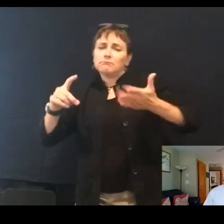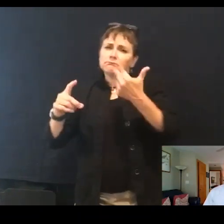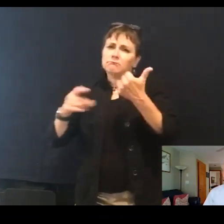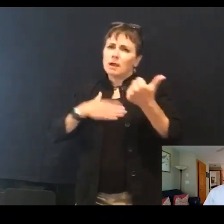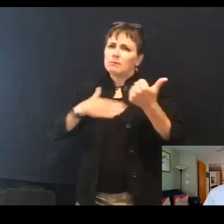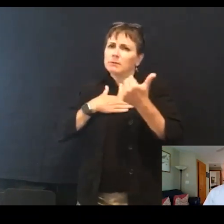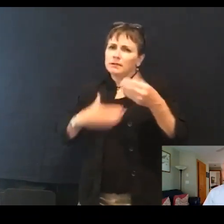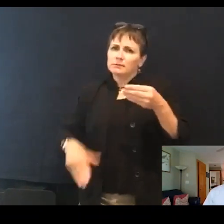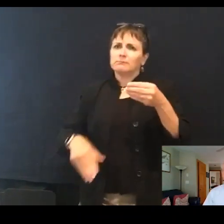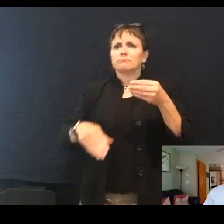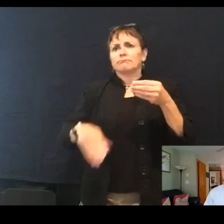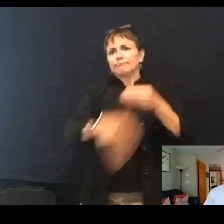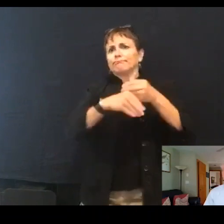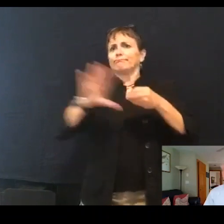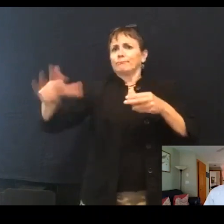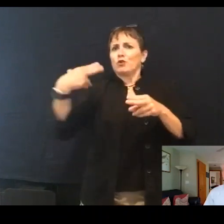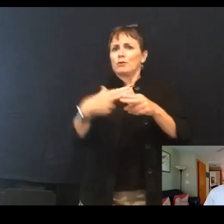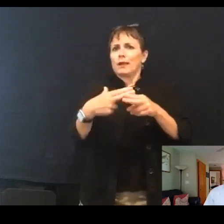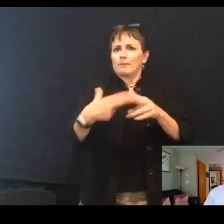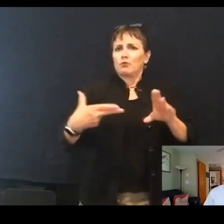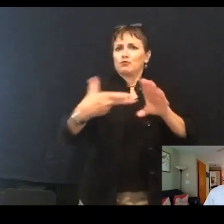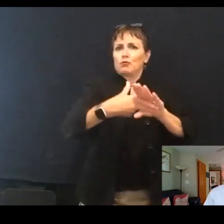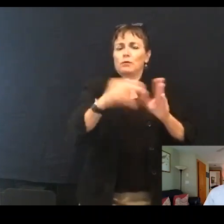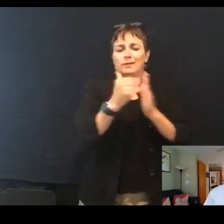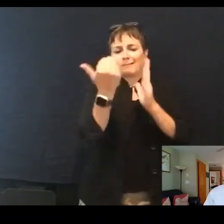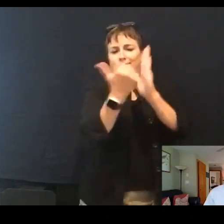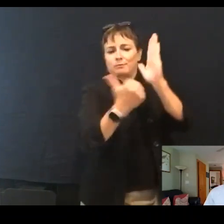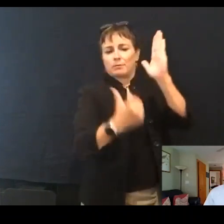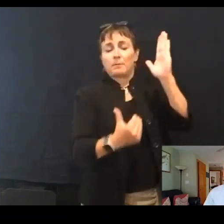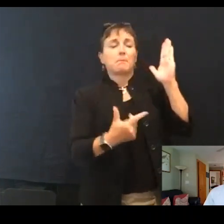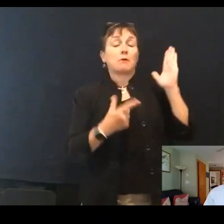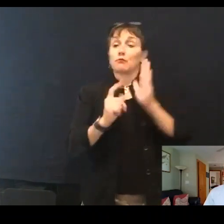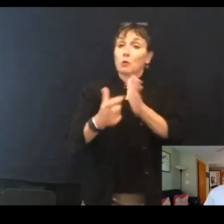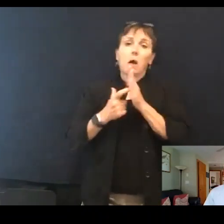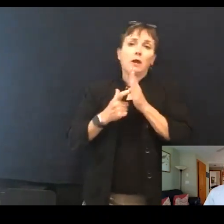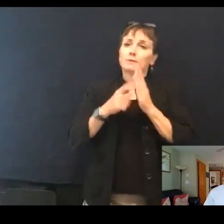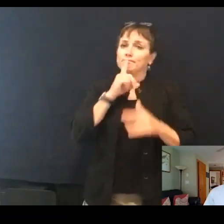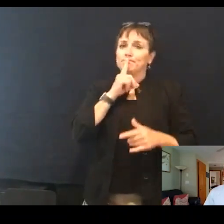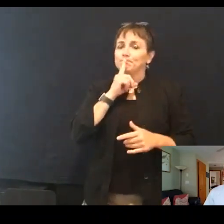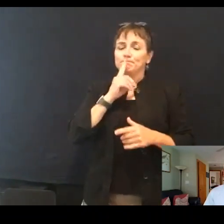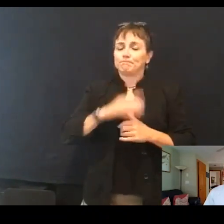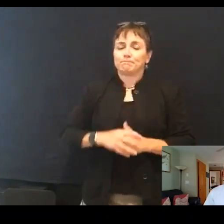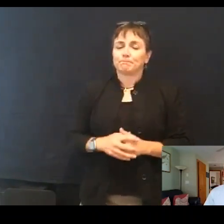because that helps make the program sustainable. But you do not need to be a member of the My Retina Tracker